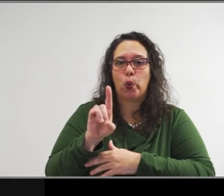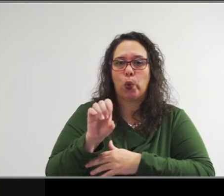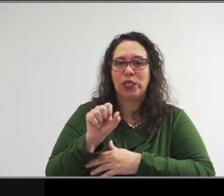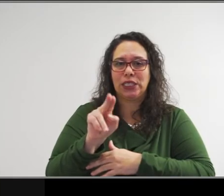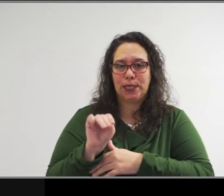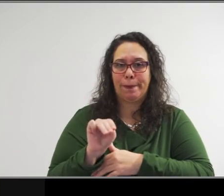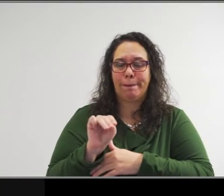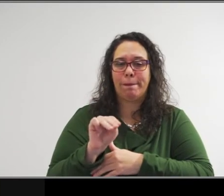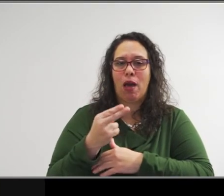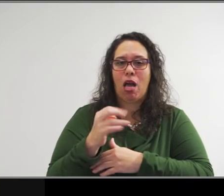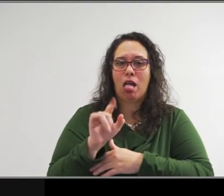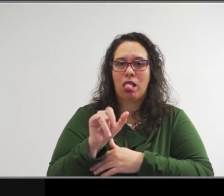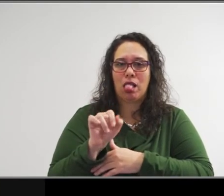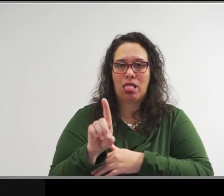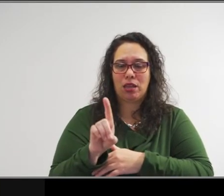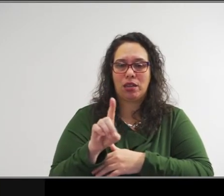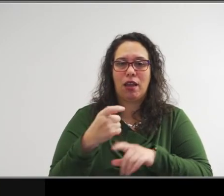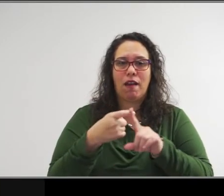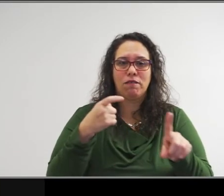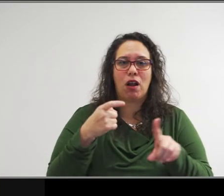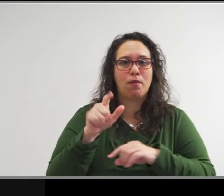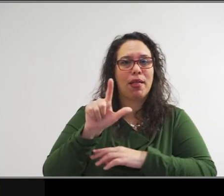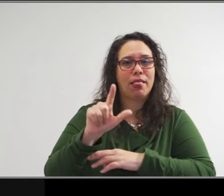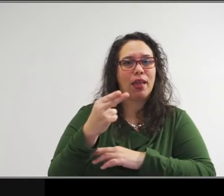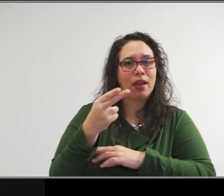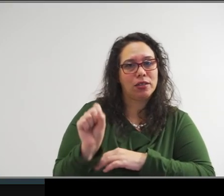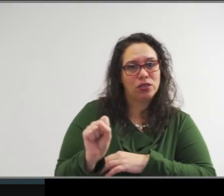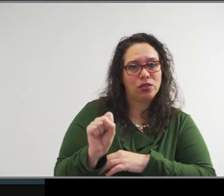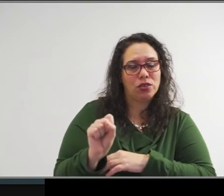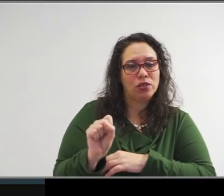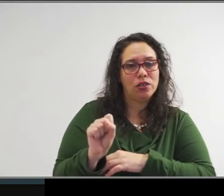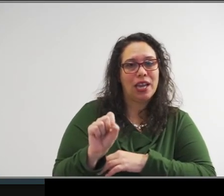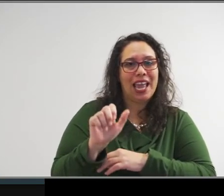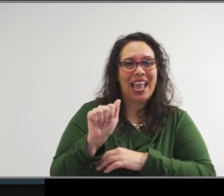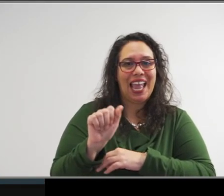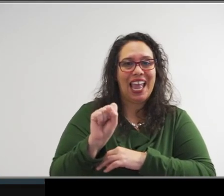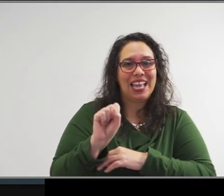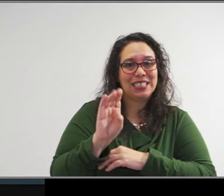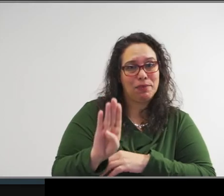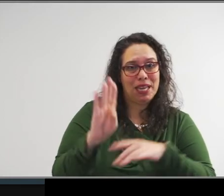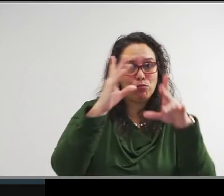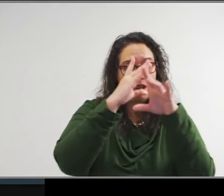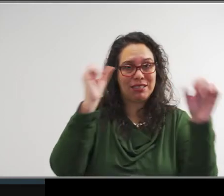I also want to acknowledge in addition to being the ASB president she's on the superintendent student advisory